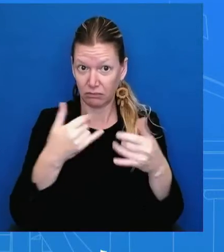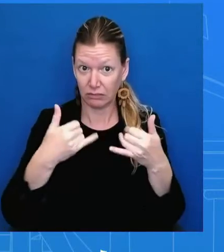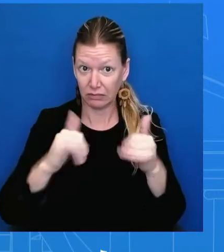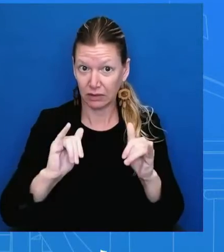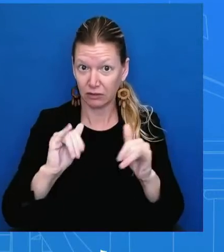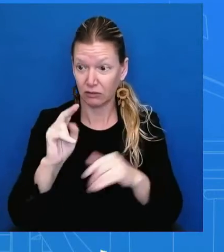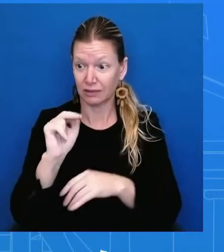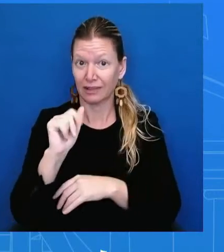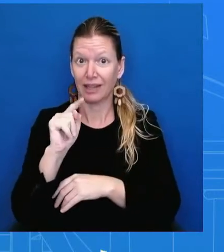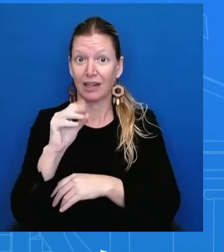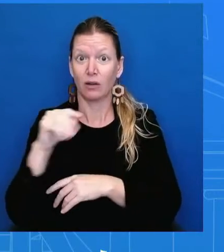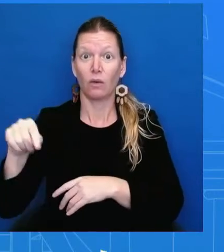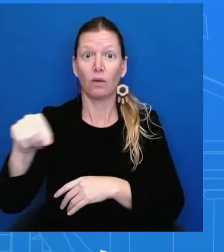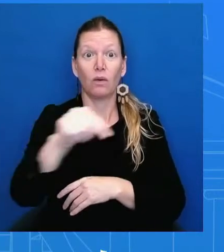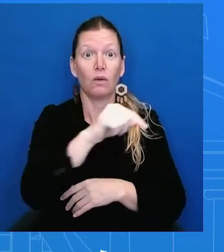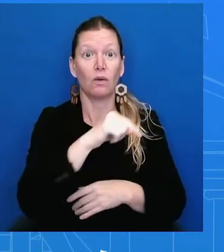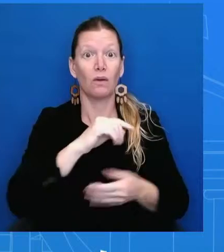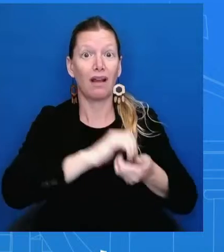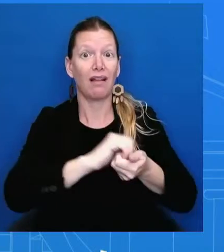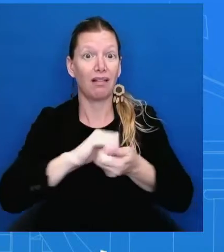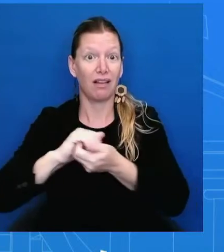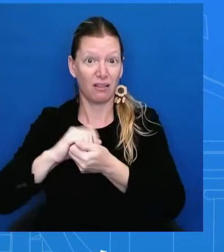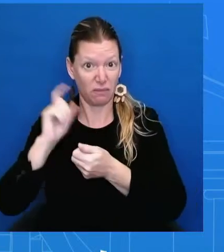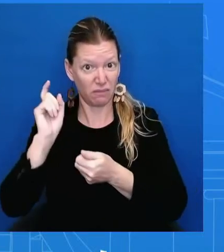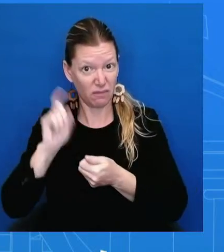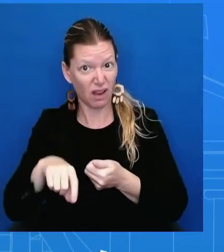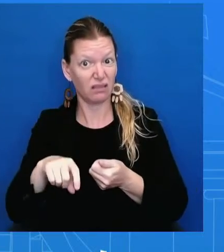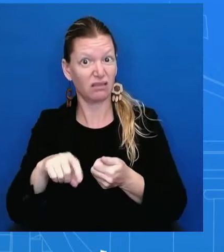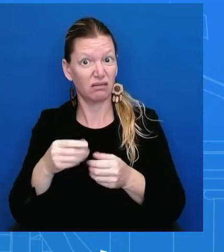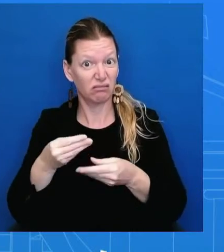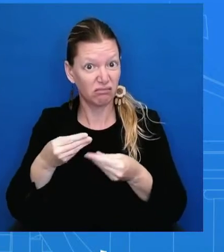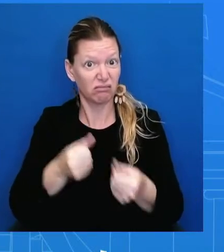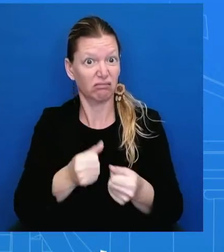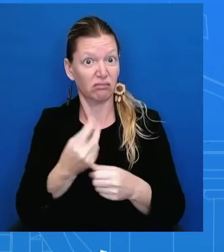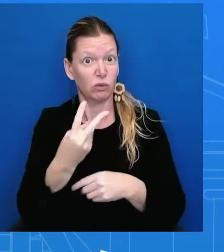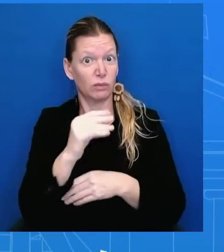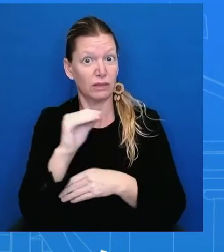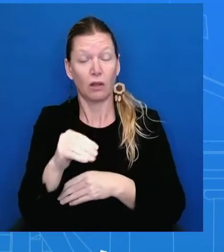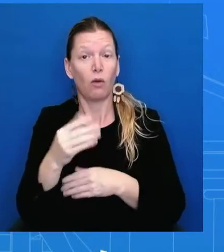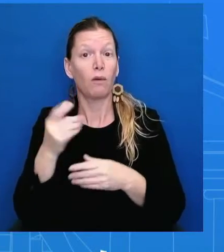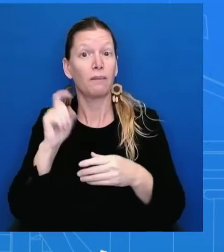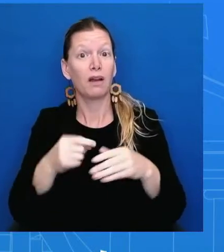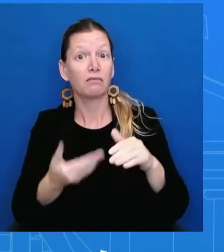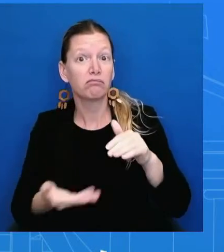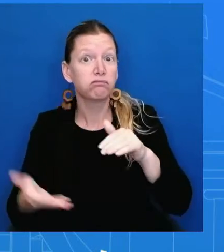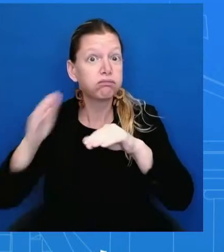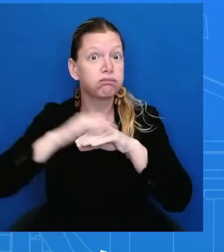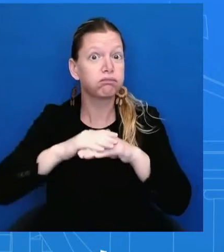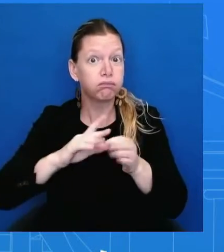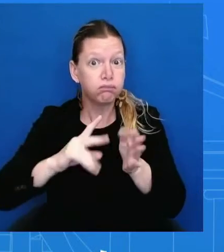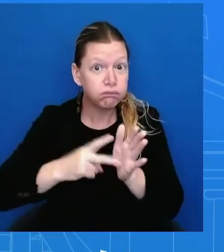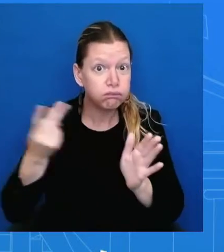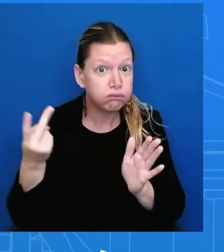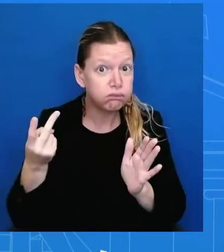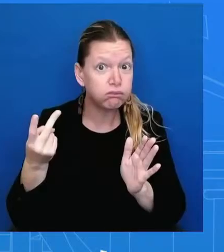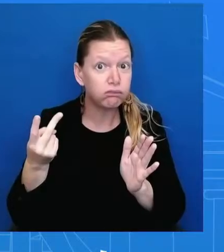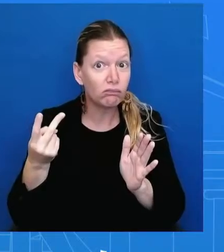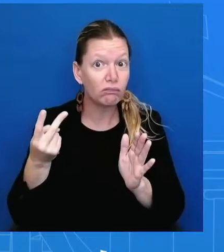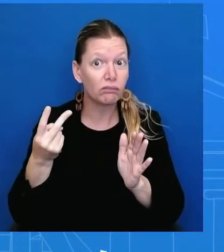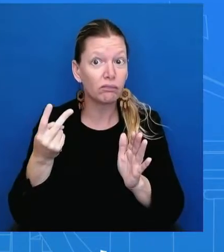maybe double that for some countries, some larger economies? Or is he going to stay away from numbers?